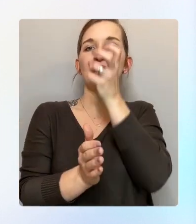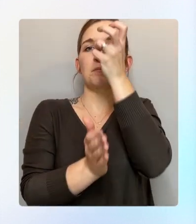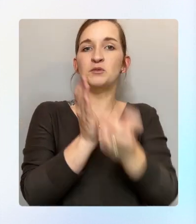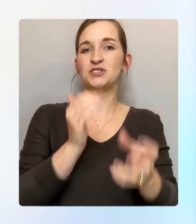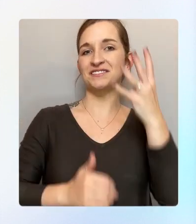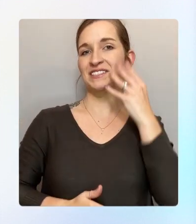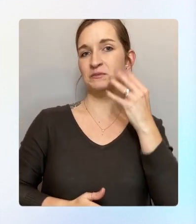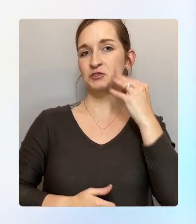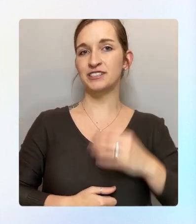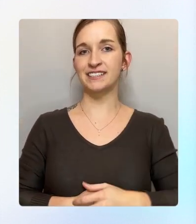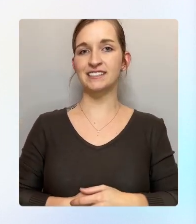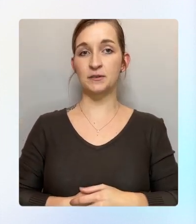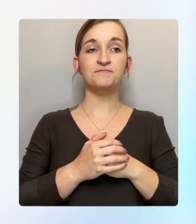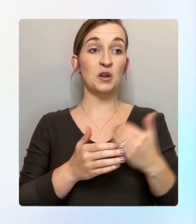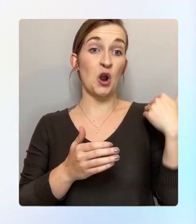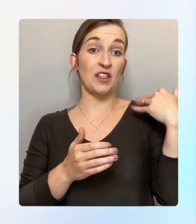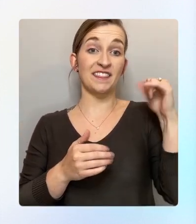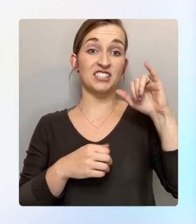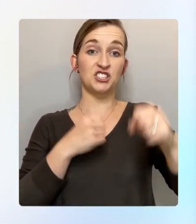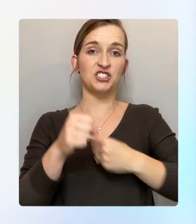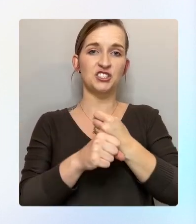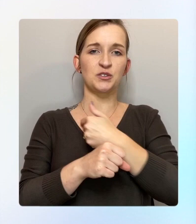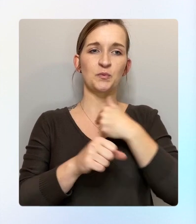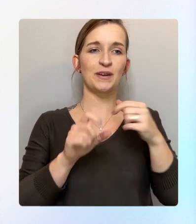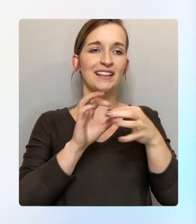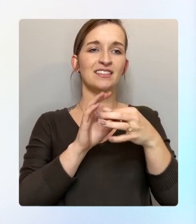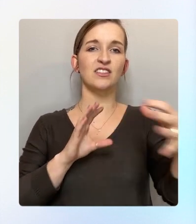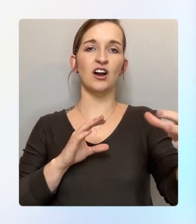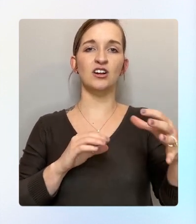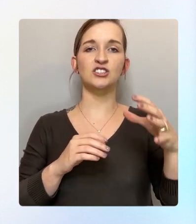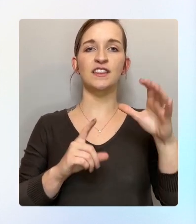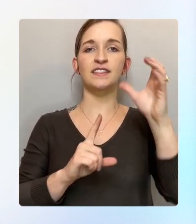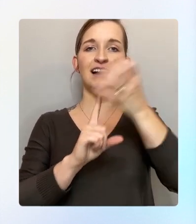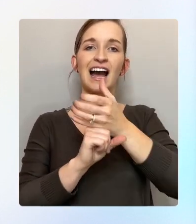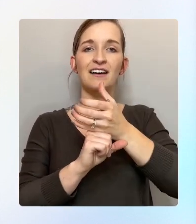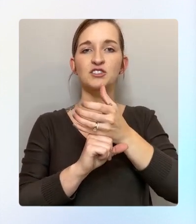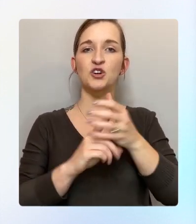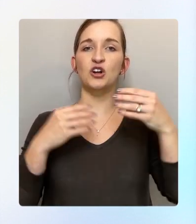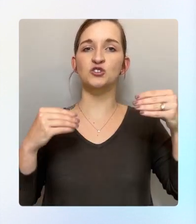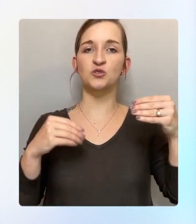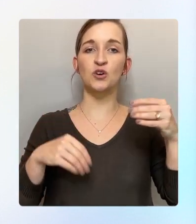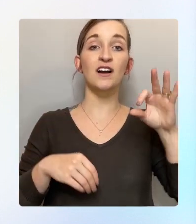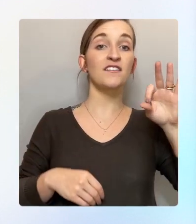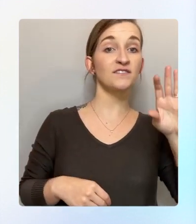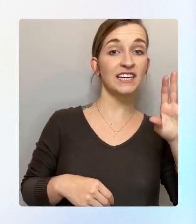on Facebook, Instagram, and Messenger. And later this year, we're launching in VR.